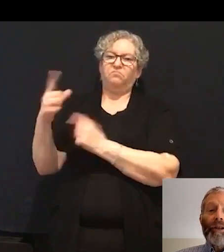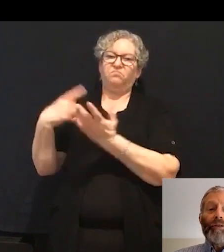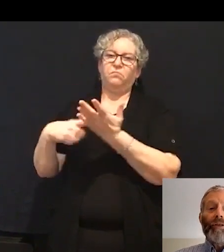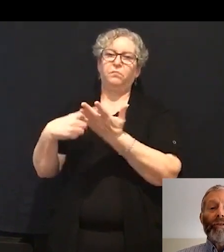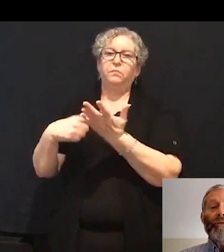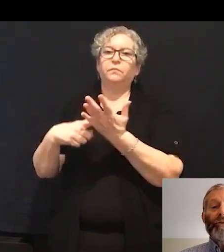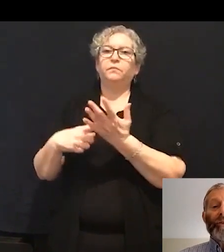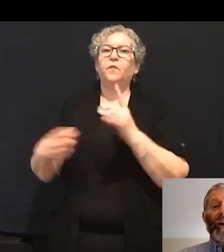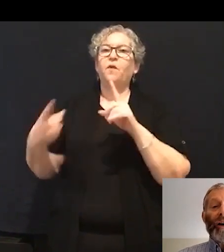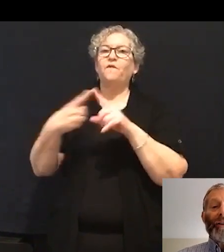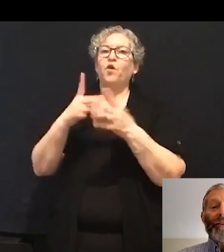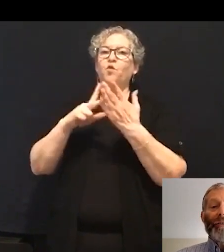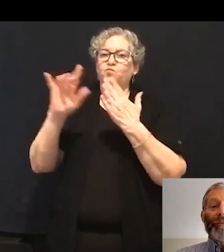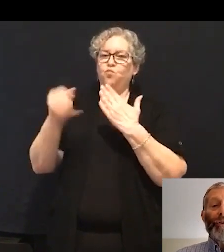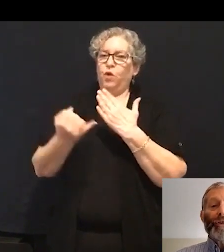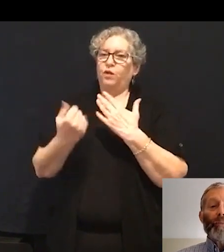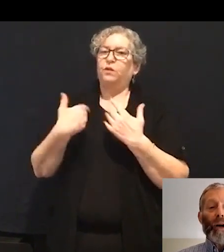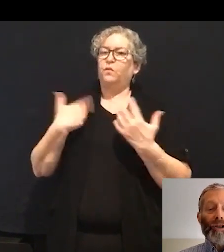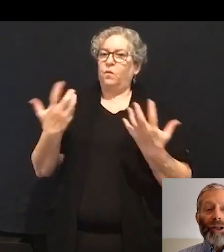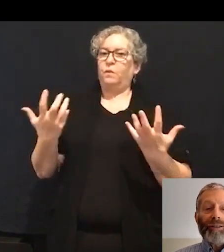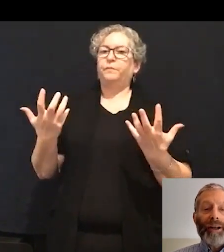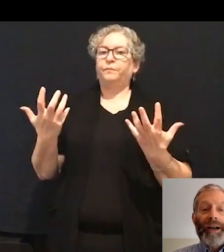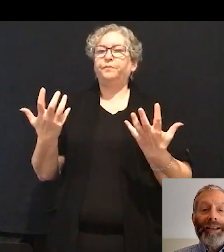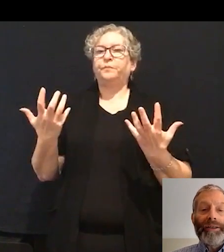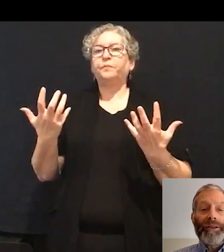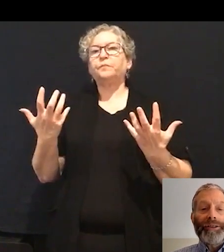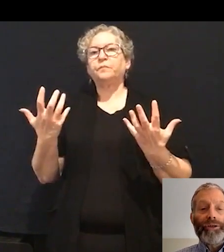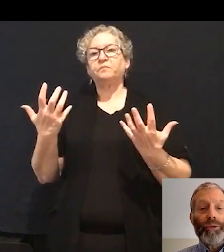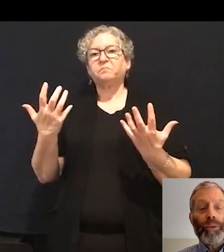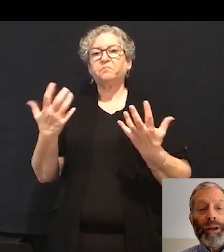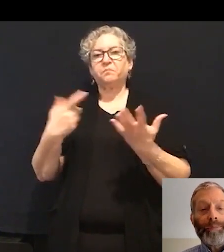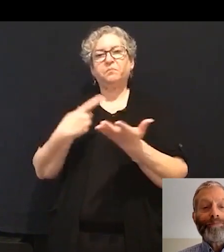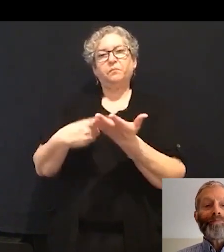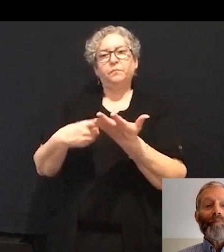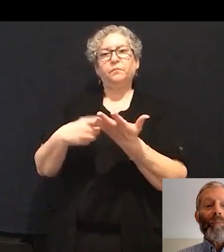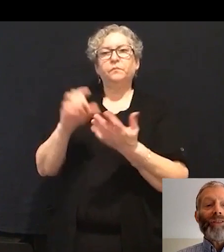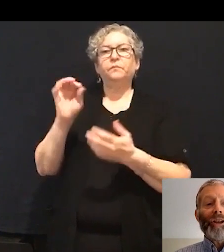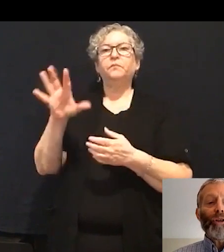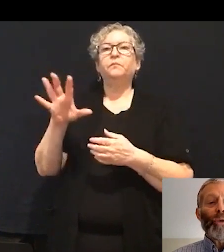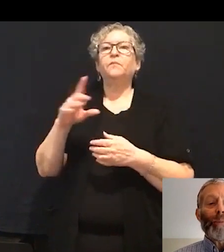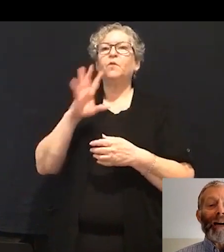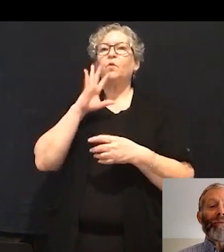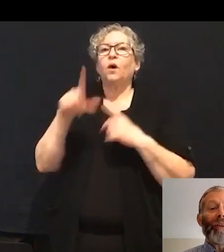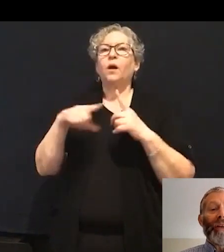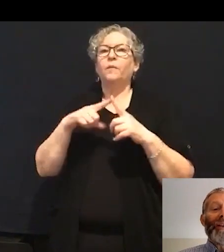And the first project I'd like to tell you about